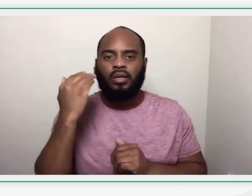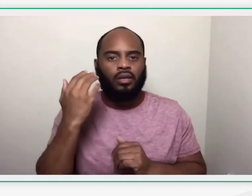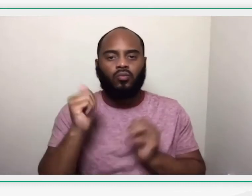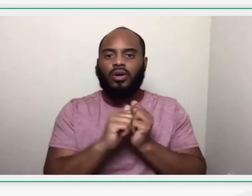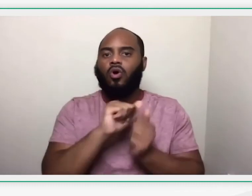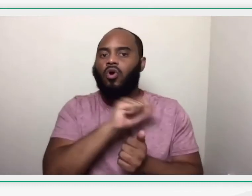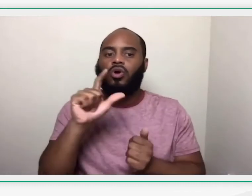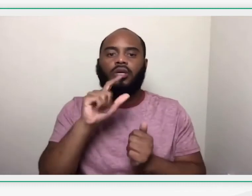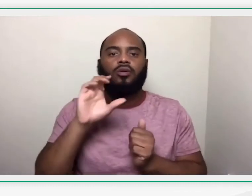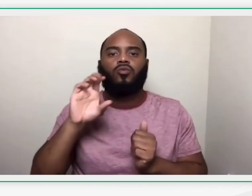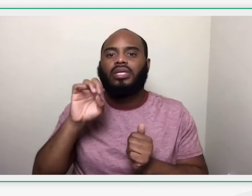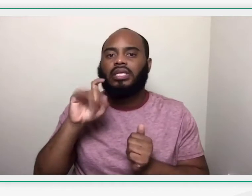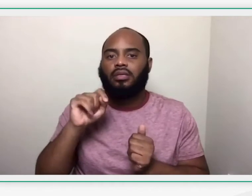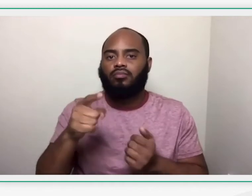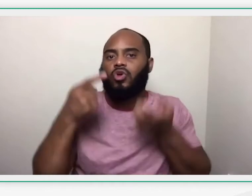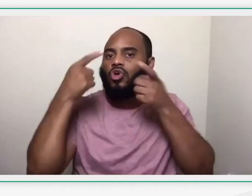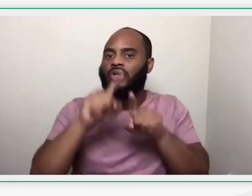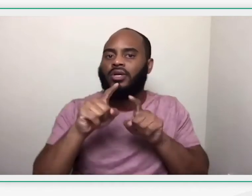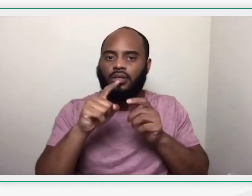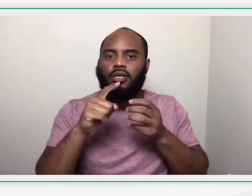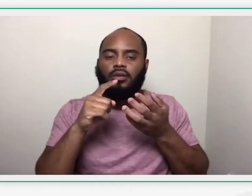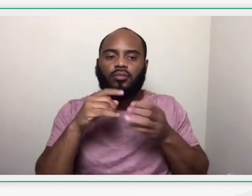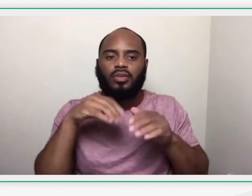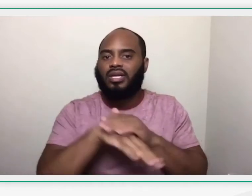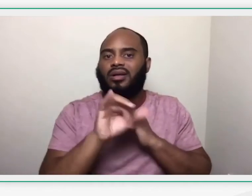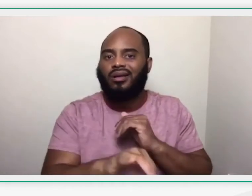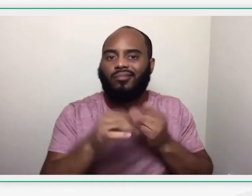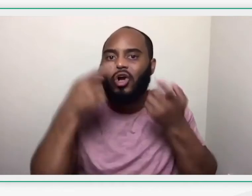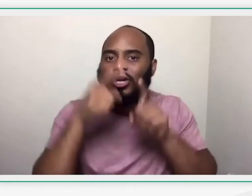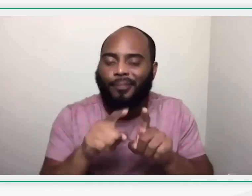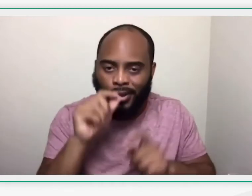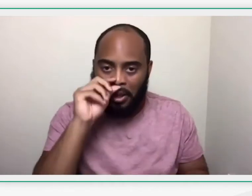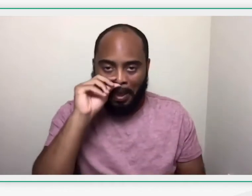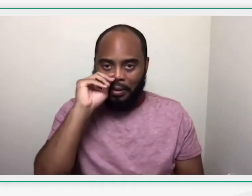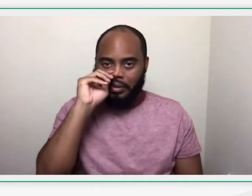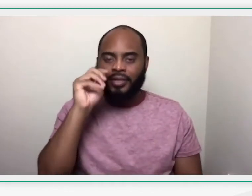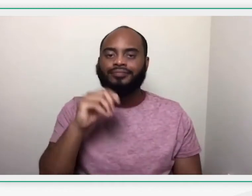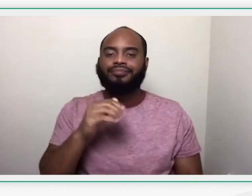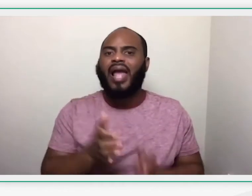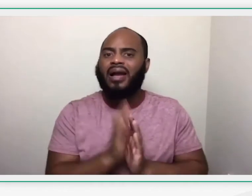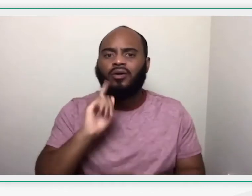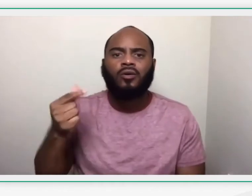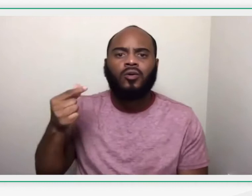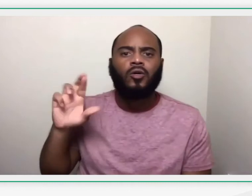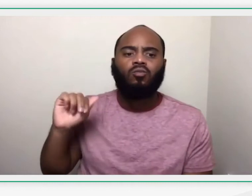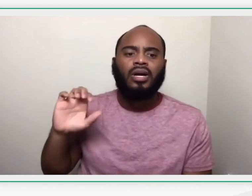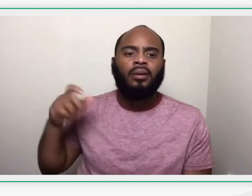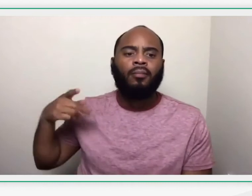Grace period is another term that we must be familiar with. Once you come into an agreement with your creditor,